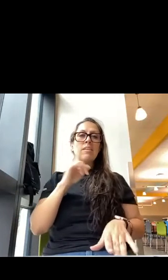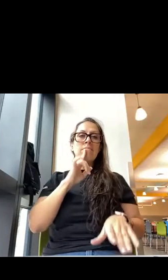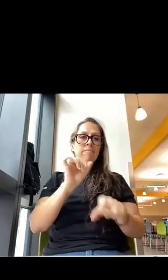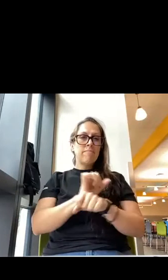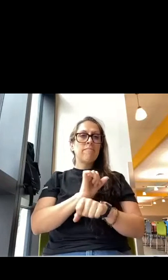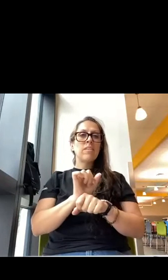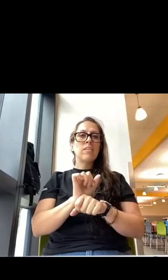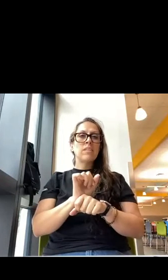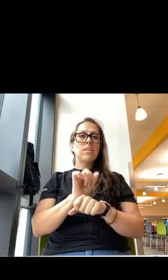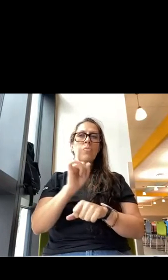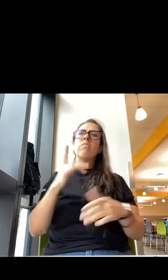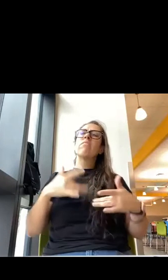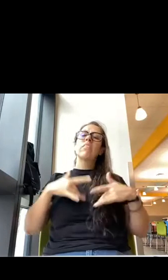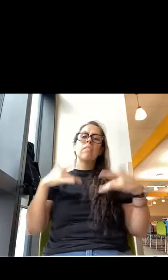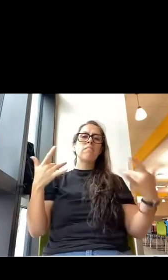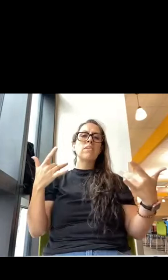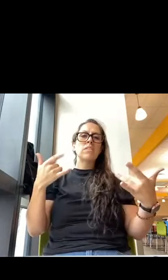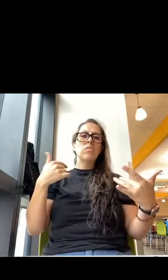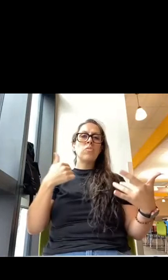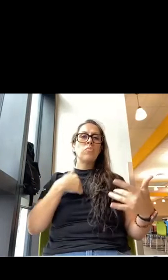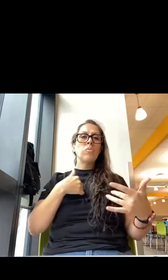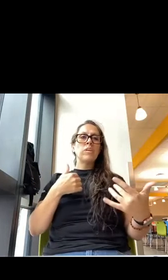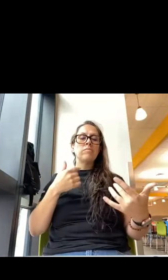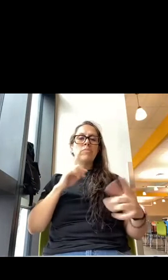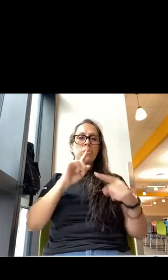events that we touch on in Blood on Gold Mountain, which was